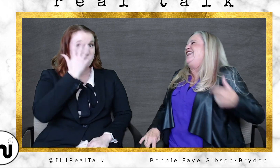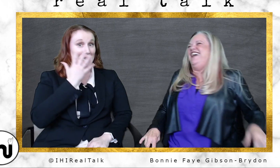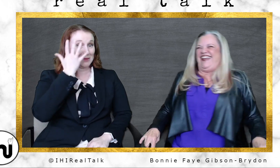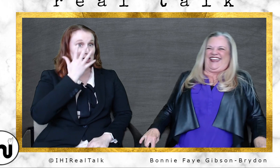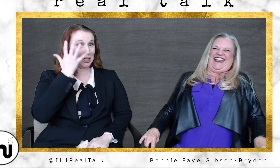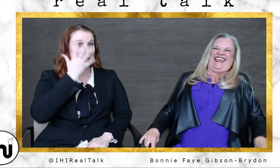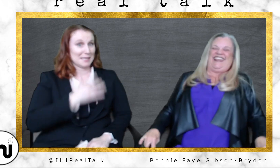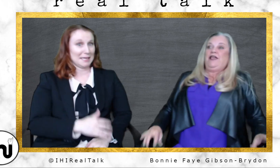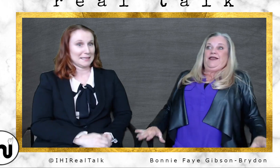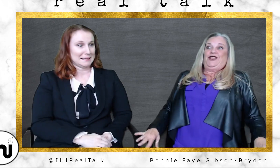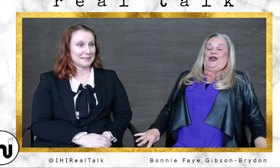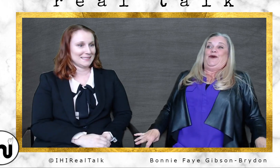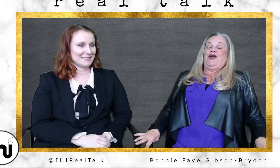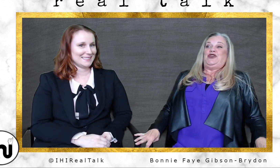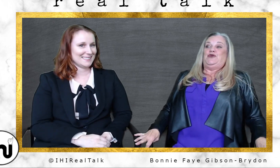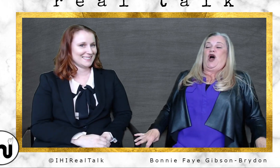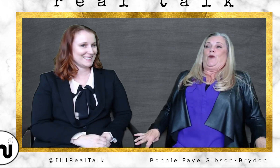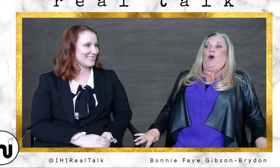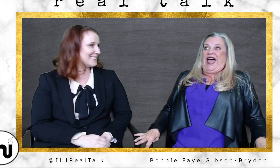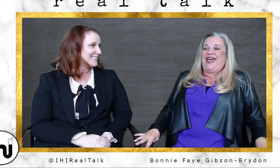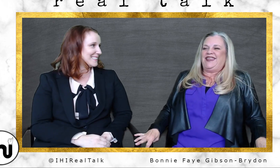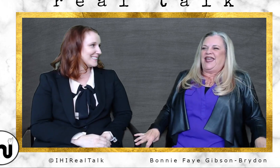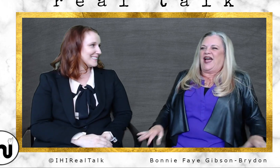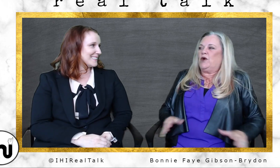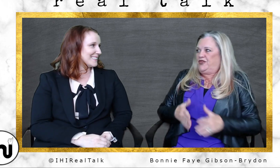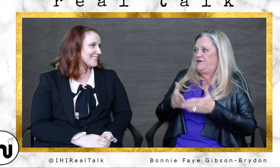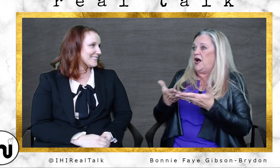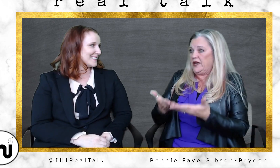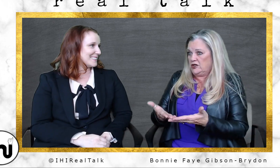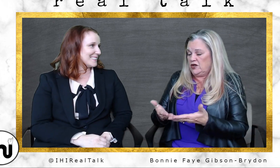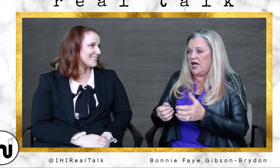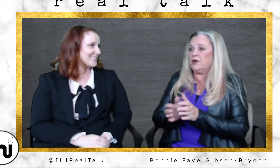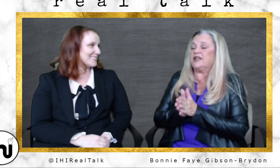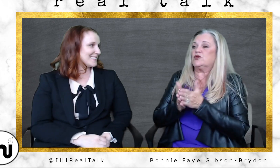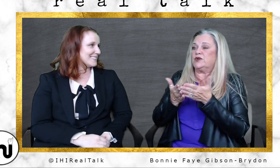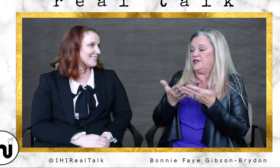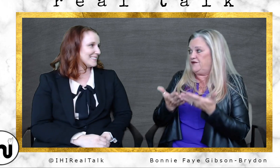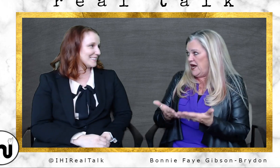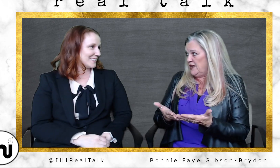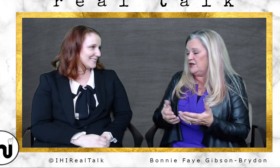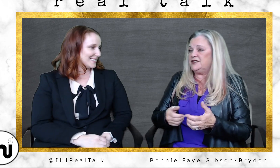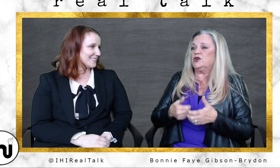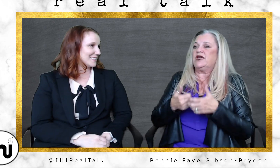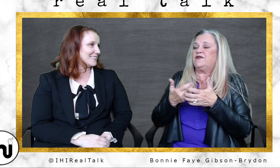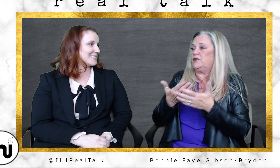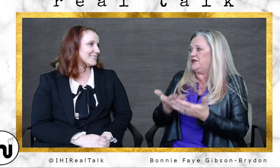Desirée: But that's what it looks like. Bonnie: You know... "You want what?!?" I want the file. I would like to read the file. is it okay if I read the